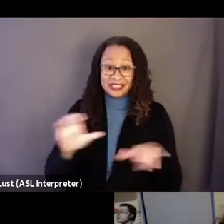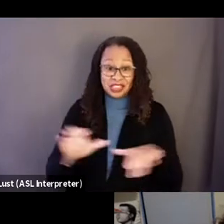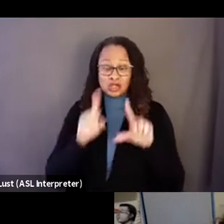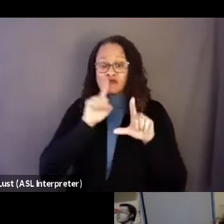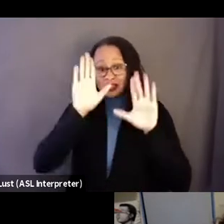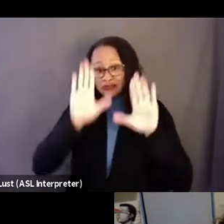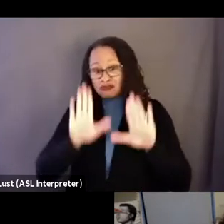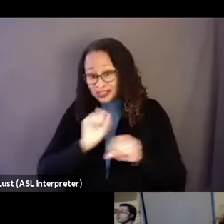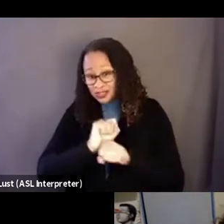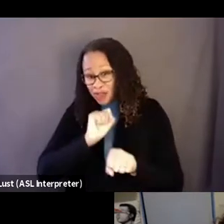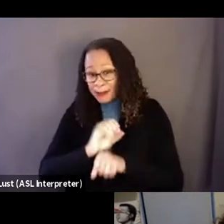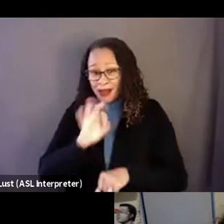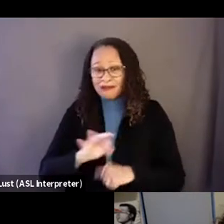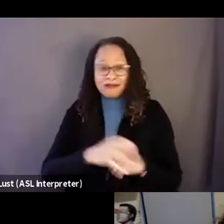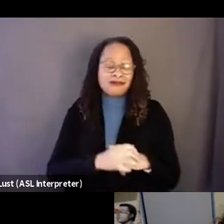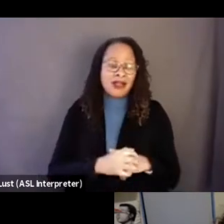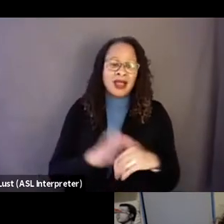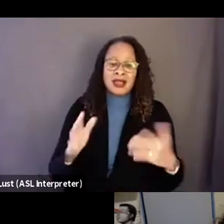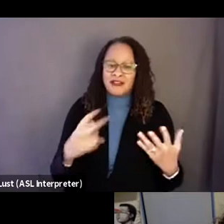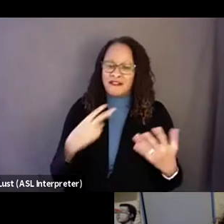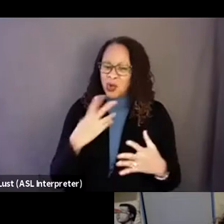of just giving voice to that and showing that.